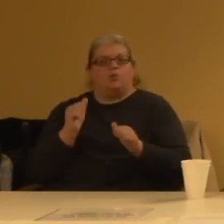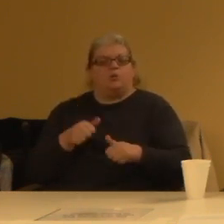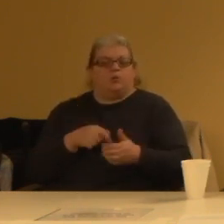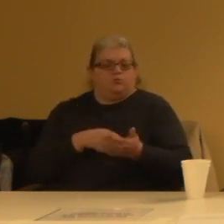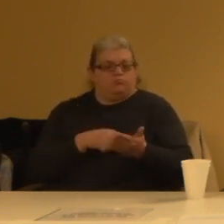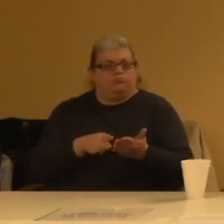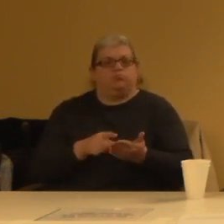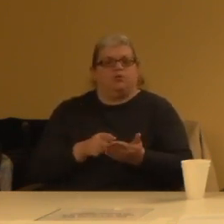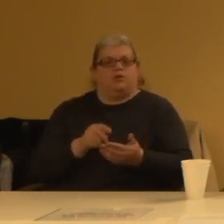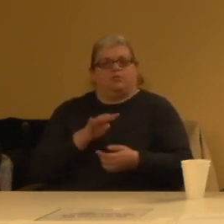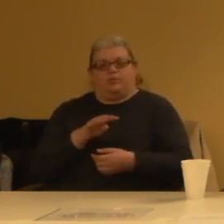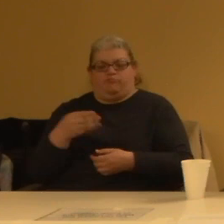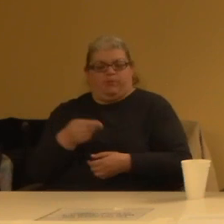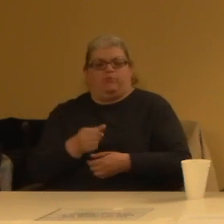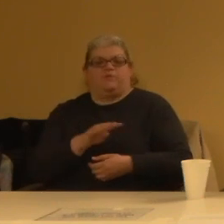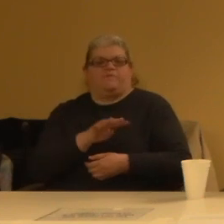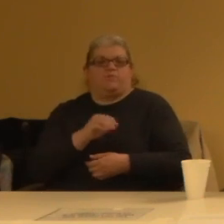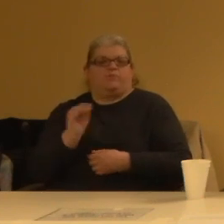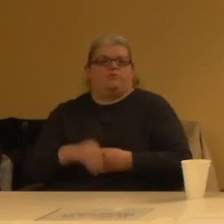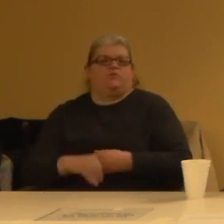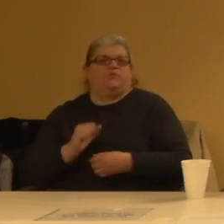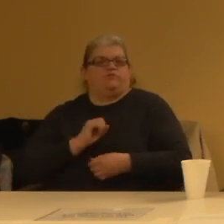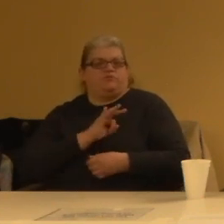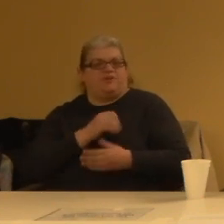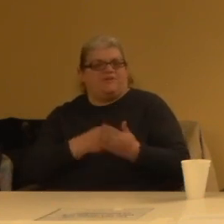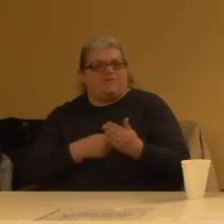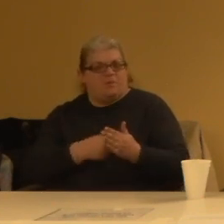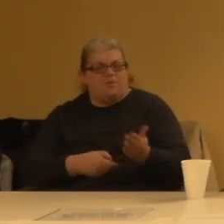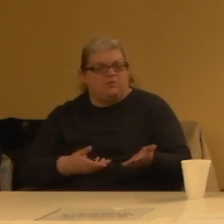and that they had to be making X amount of money to get this